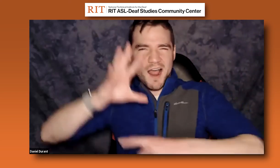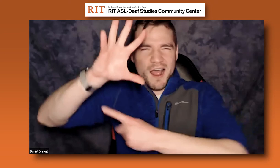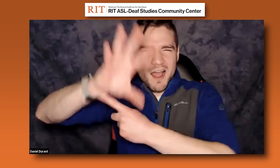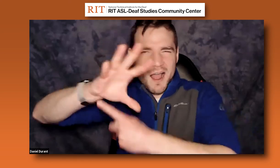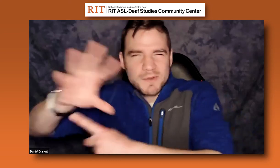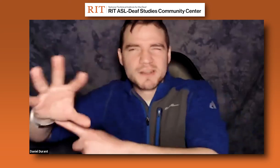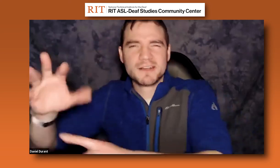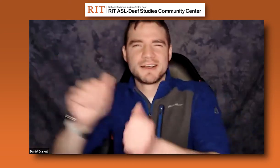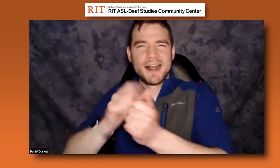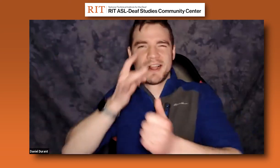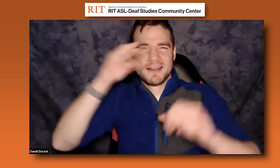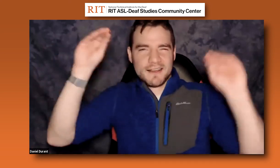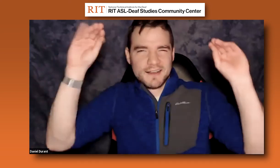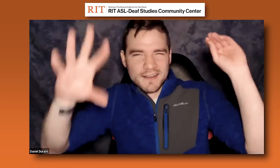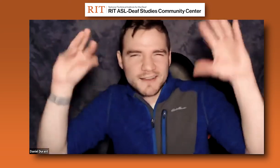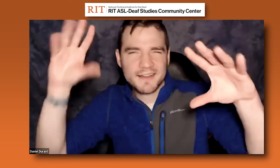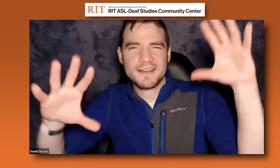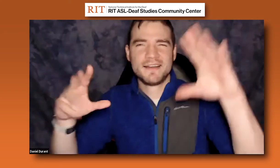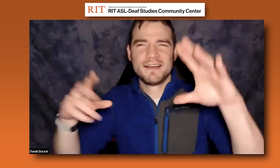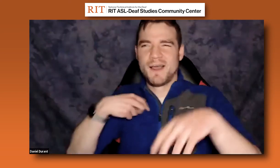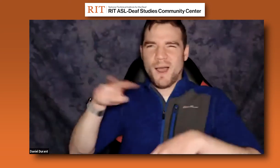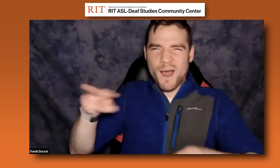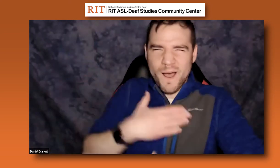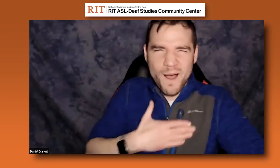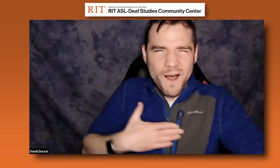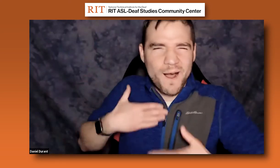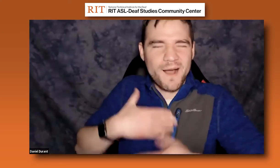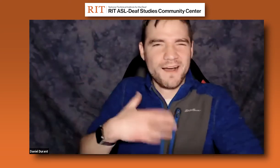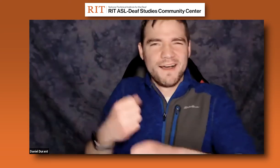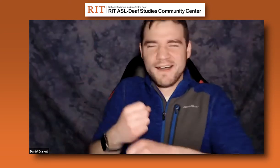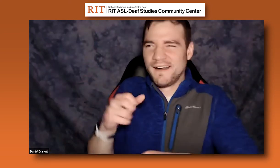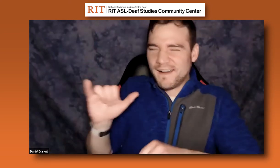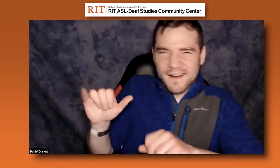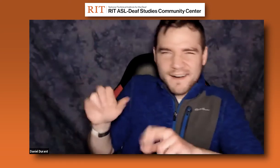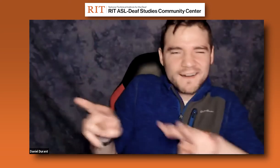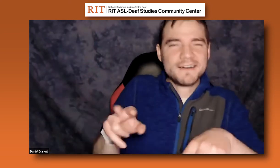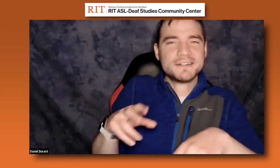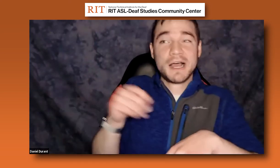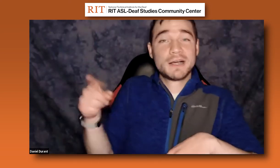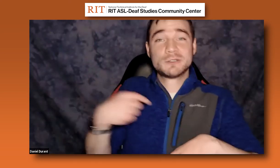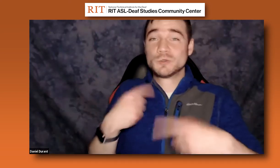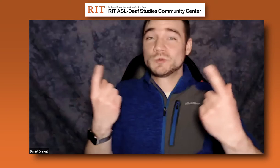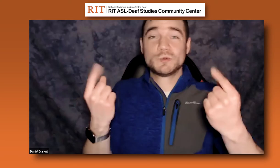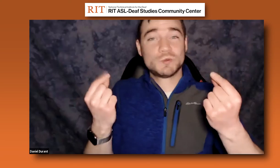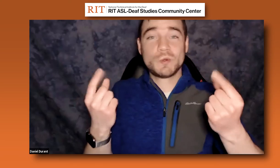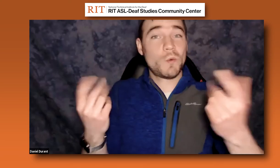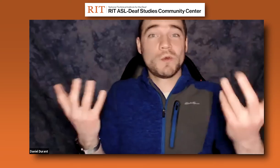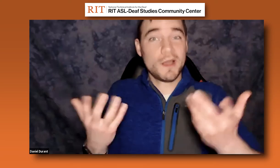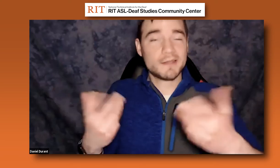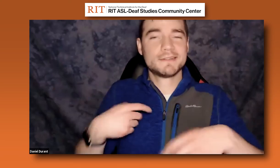how they set lights, how they set the cameras, how it all works, and I really enjoyed that experience.